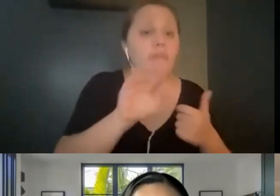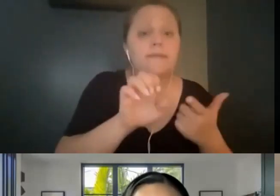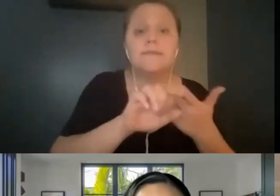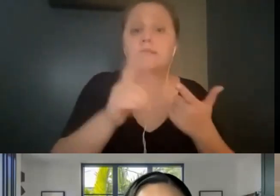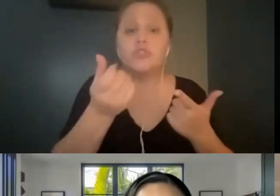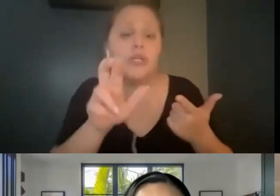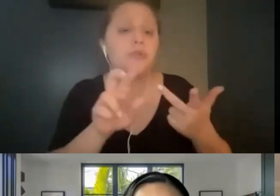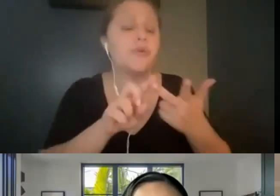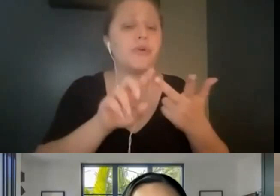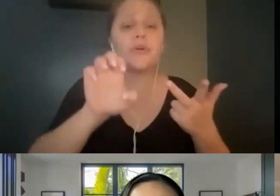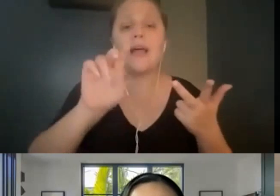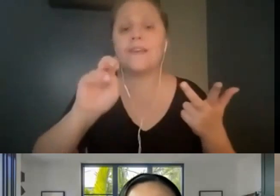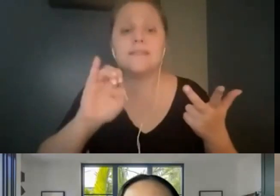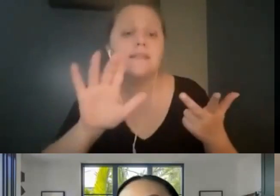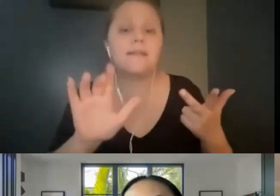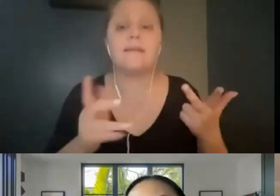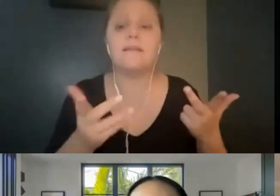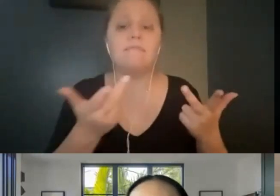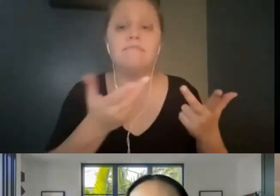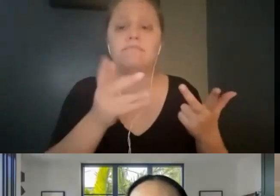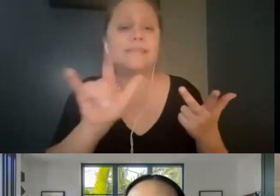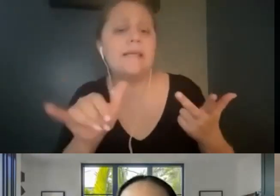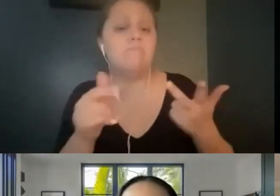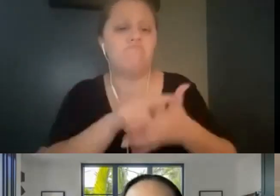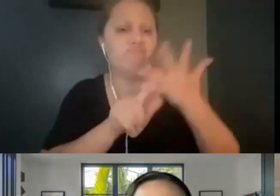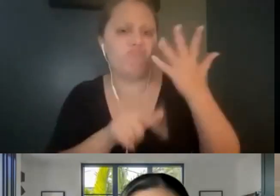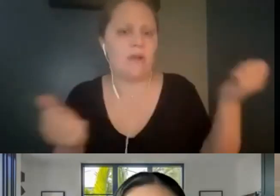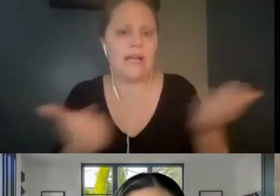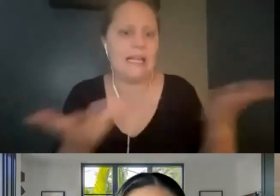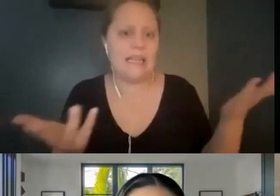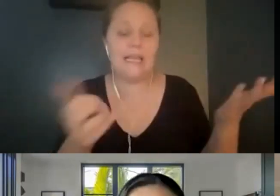and so that's an important, it's not, it's not a They thing it's an Us thing.